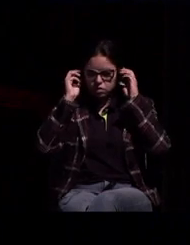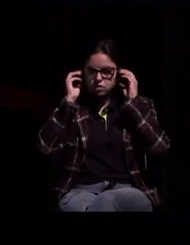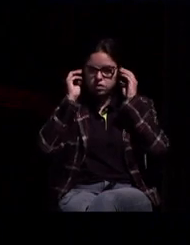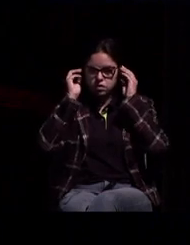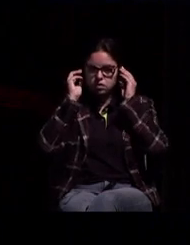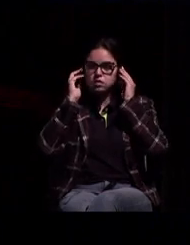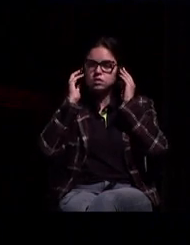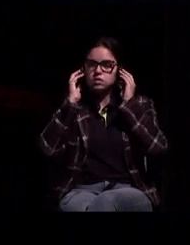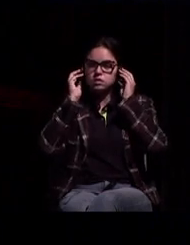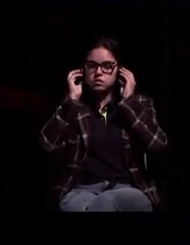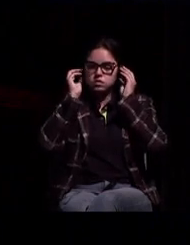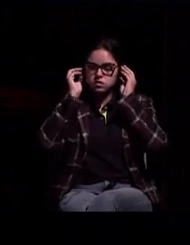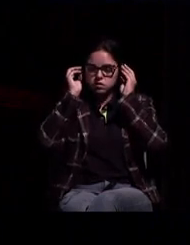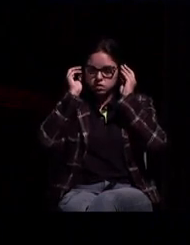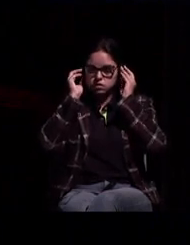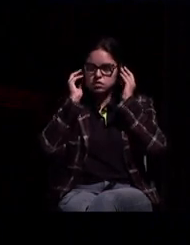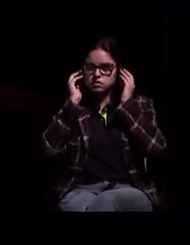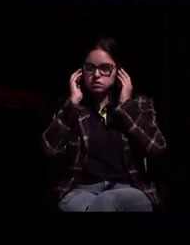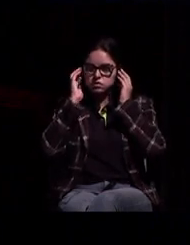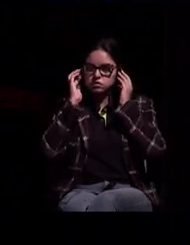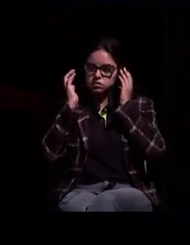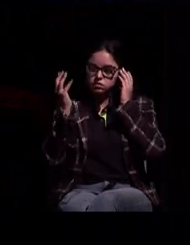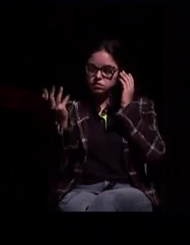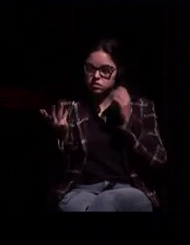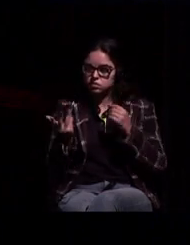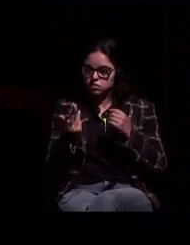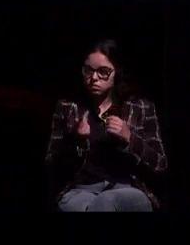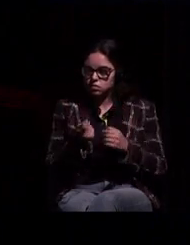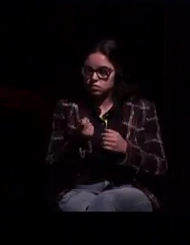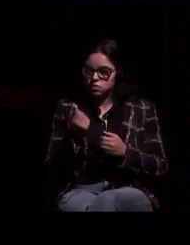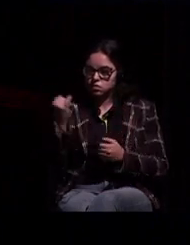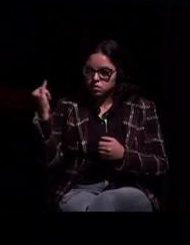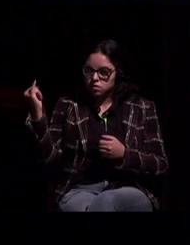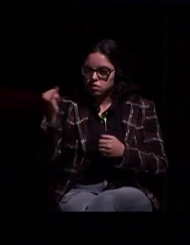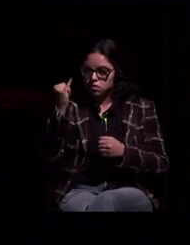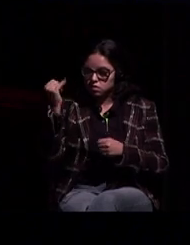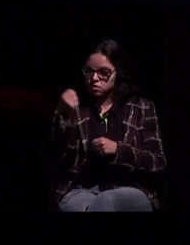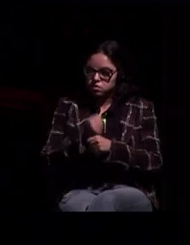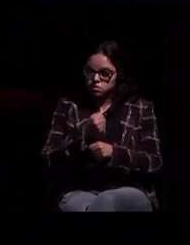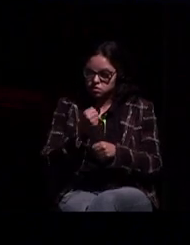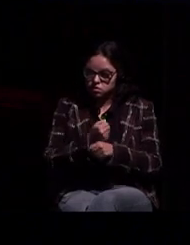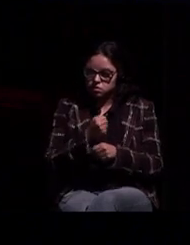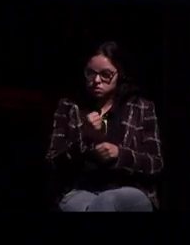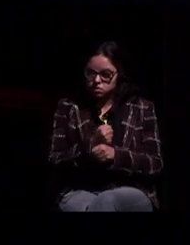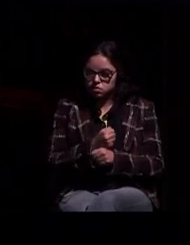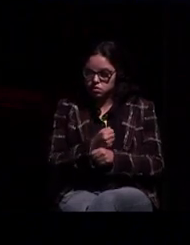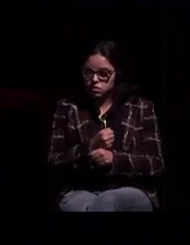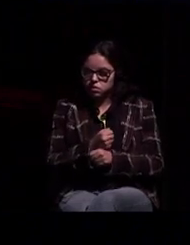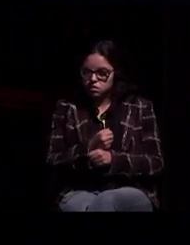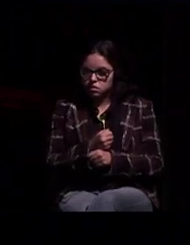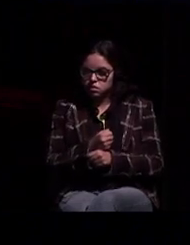So the territory matters a lot, and if you need to cut costs and